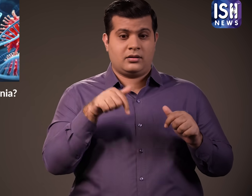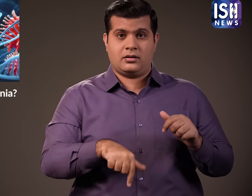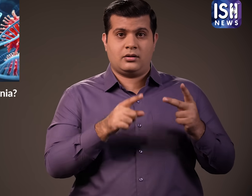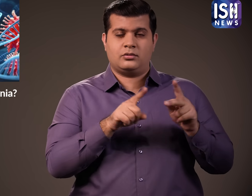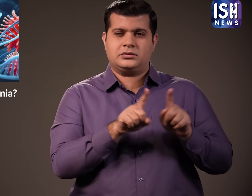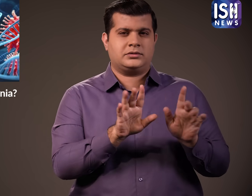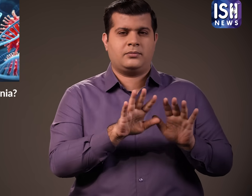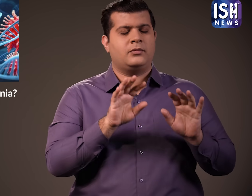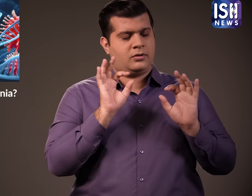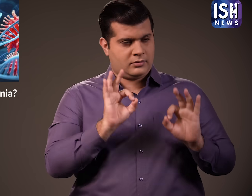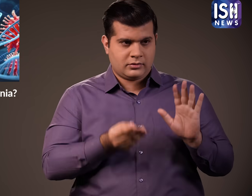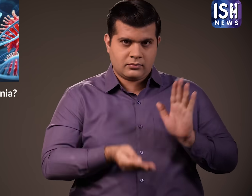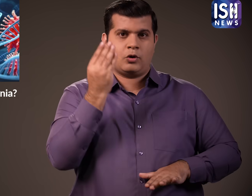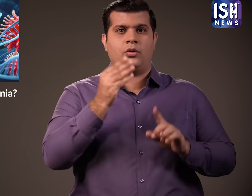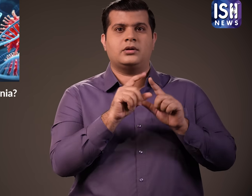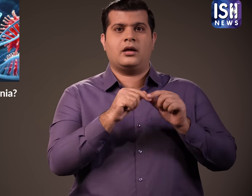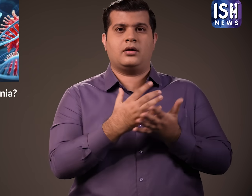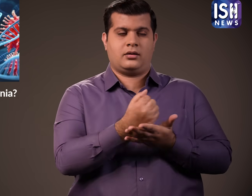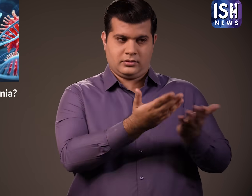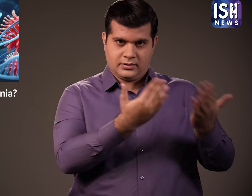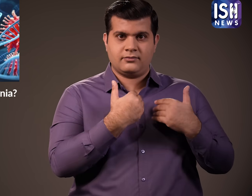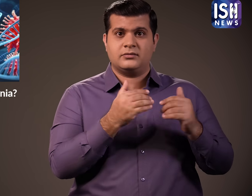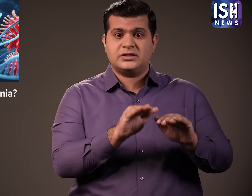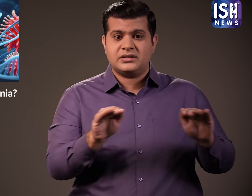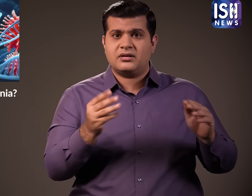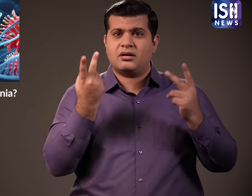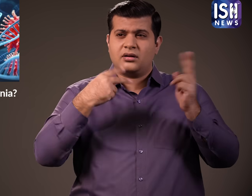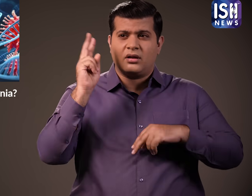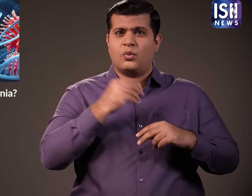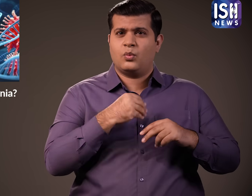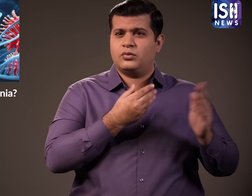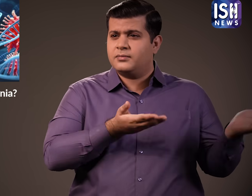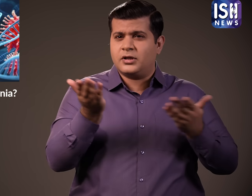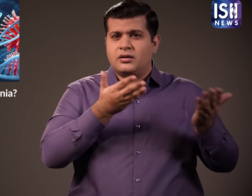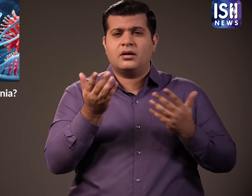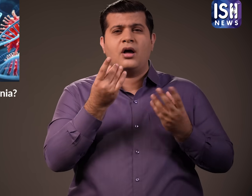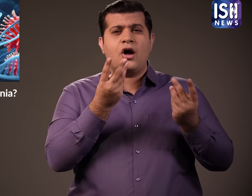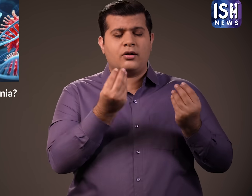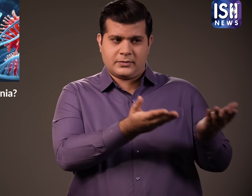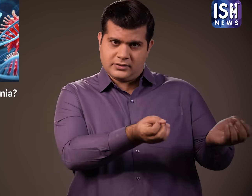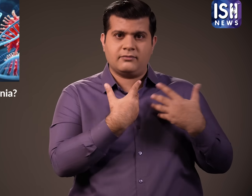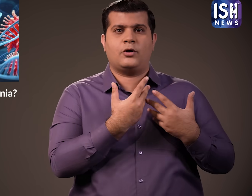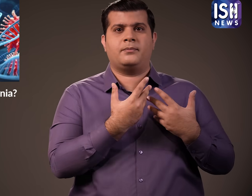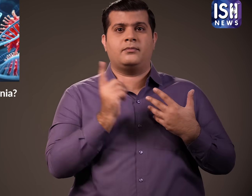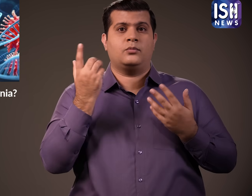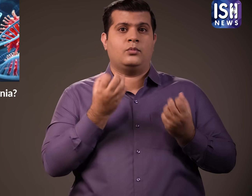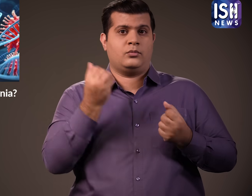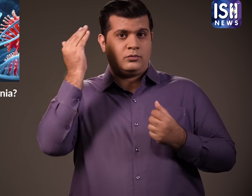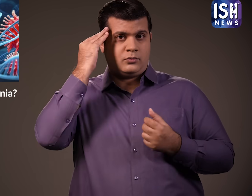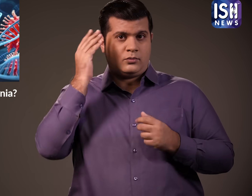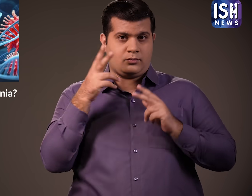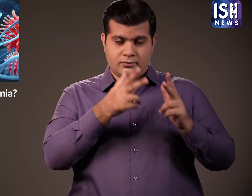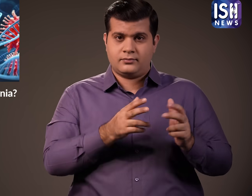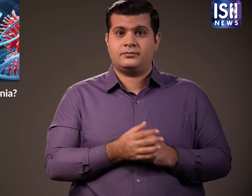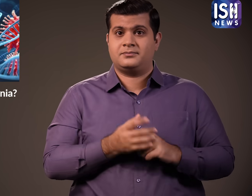This time they want clear data about the number of kids infected and the number of hospitalisation.